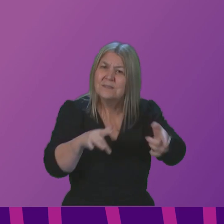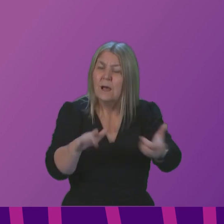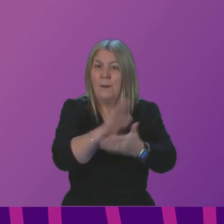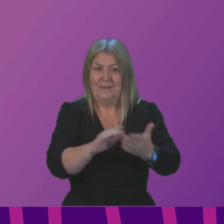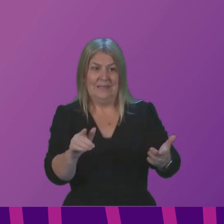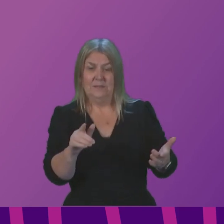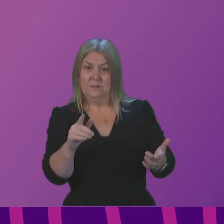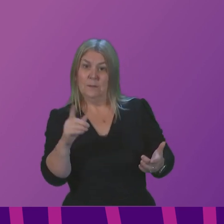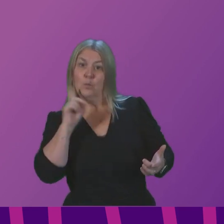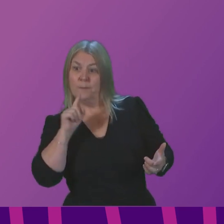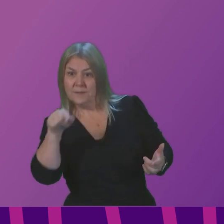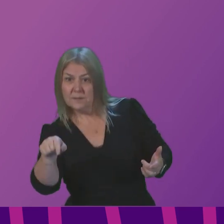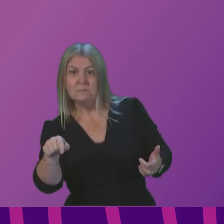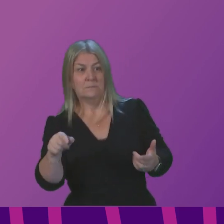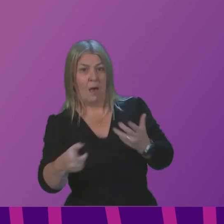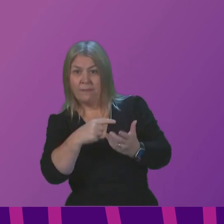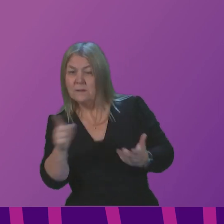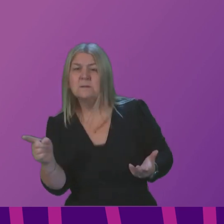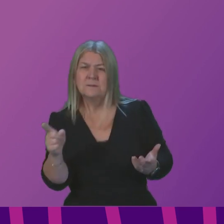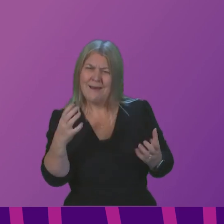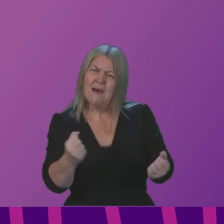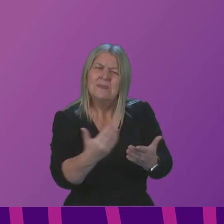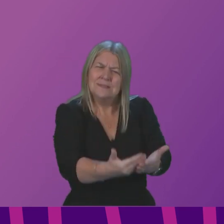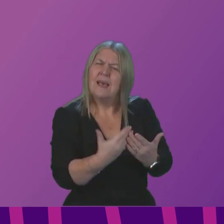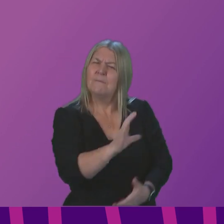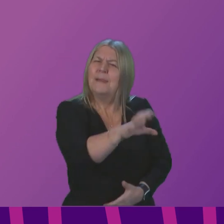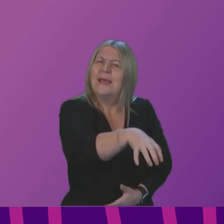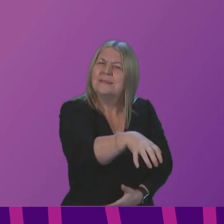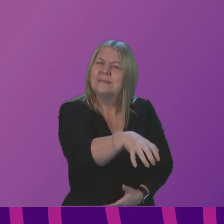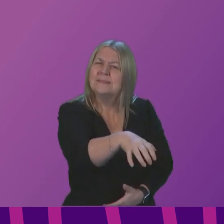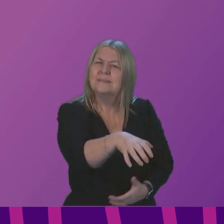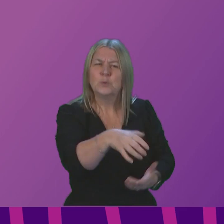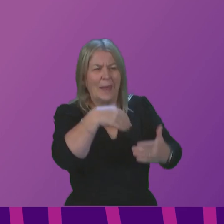violence have safe places where they can access face-to-face legal advice?